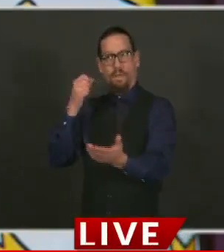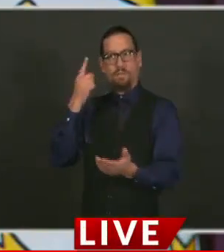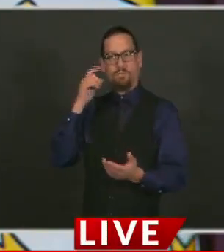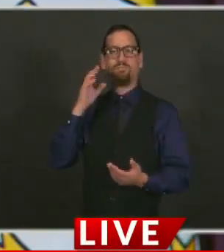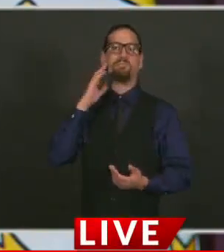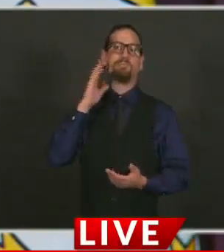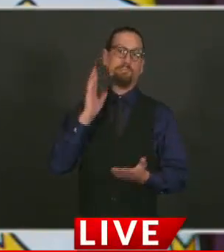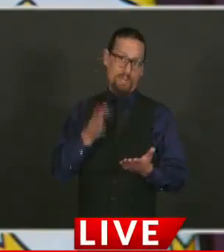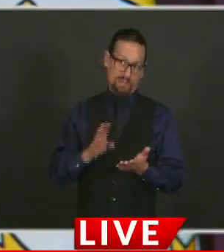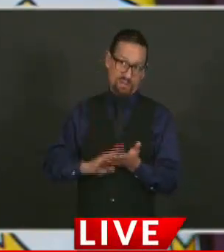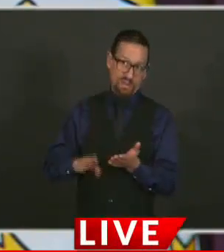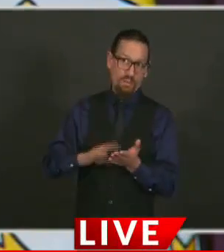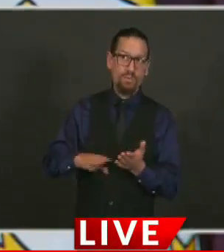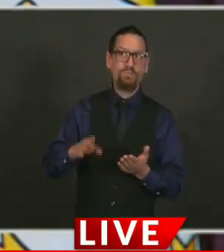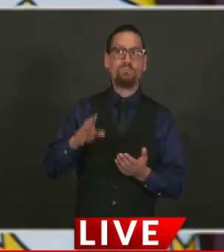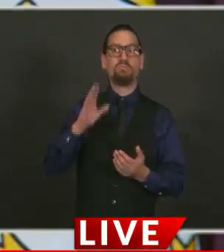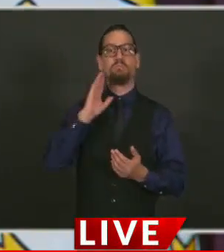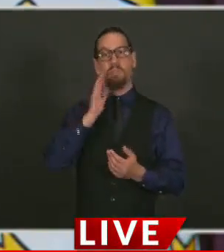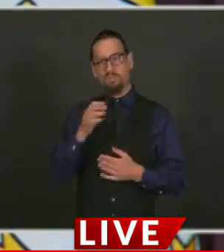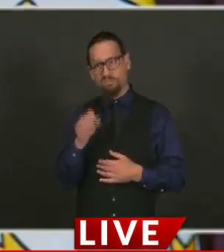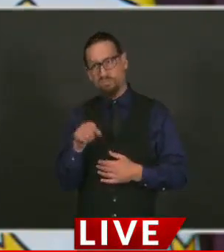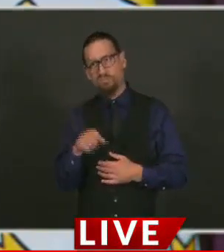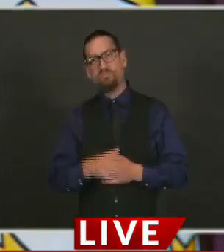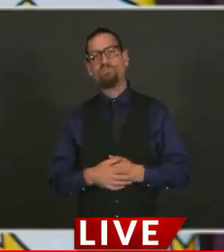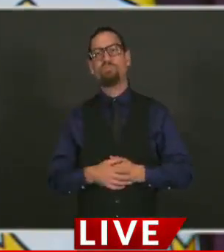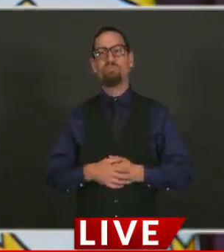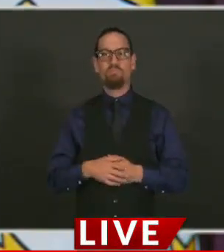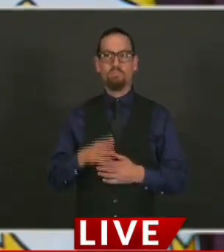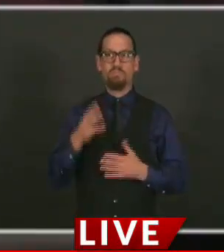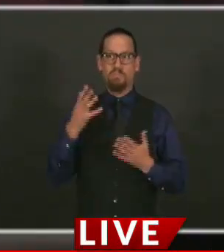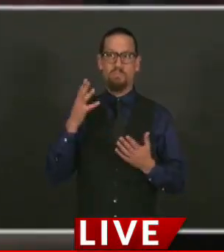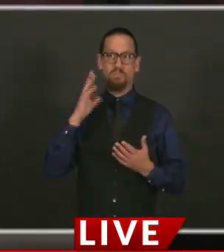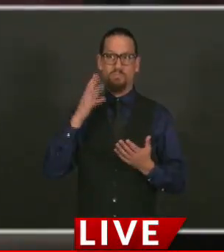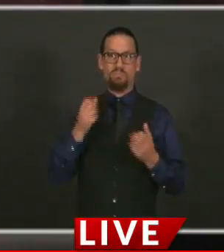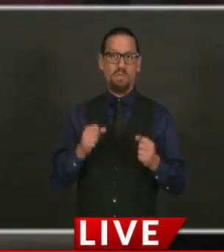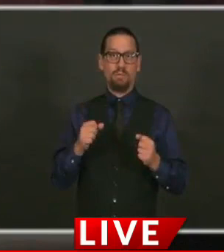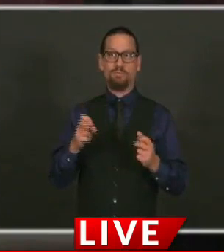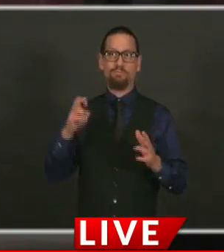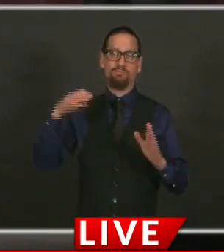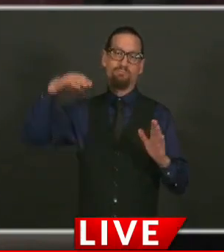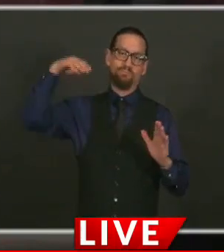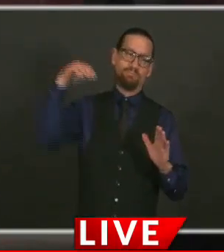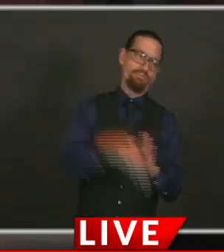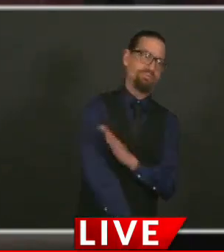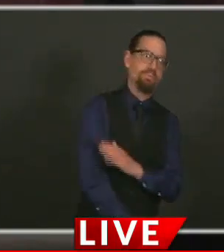, THERE WILL ABSOLUTELY BE FURLOUGHS, LAYOFFS, CUTS.